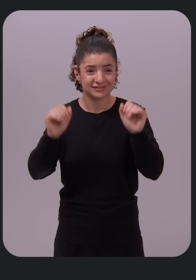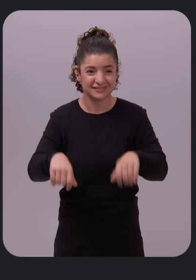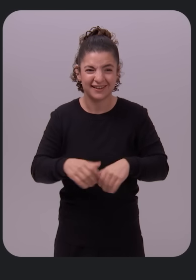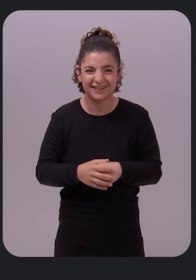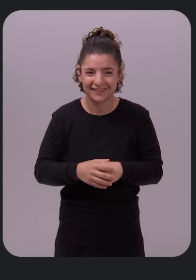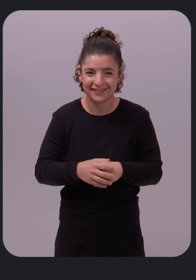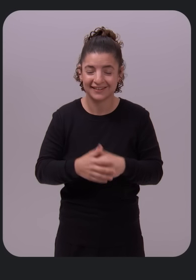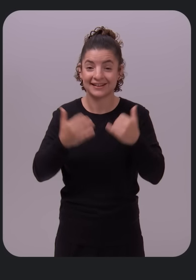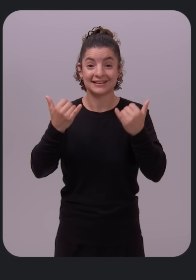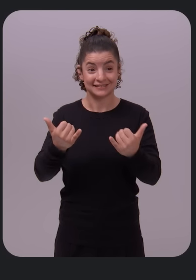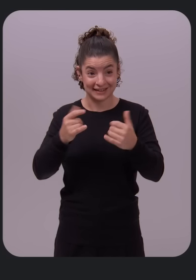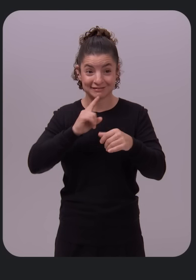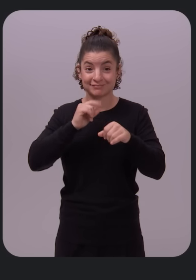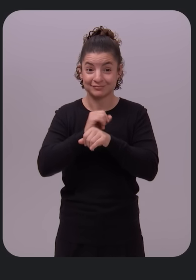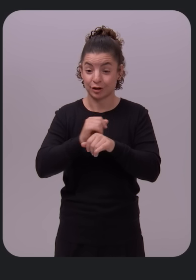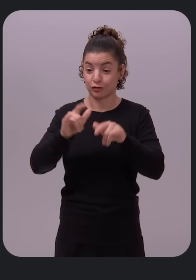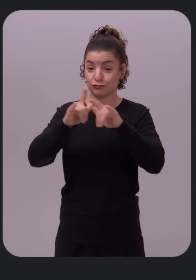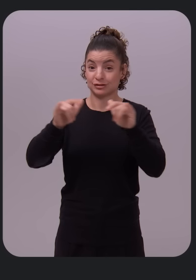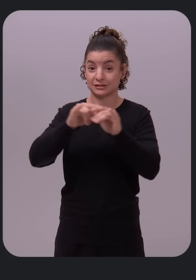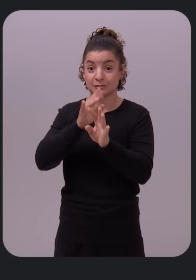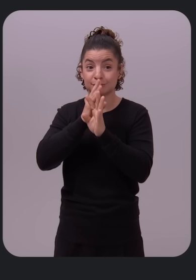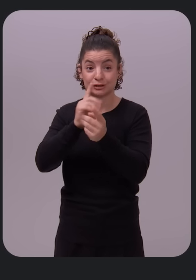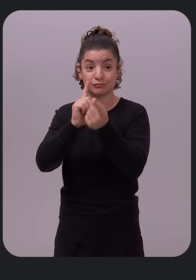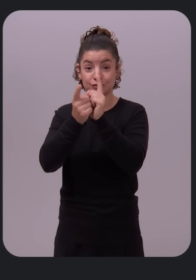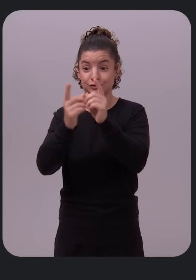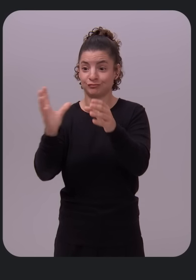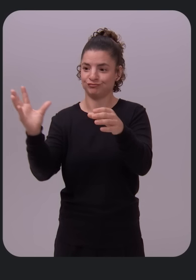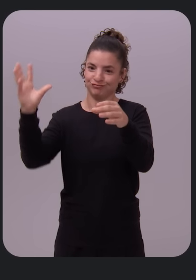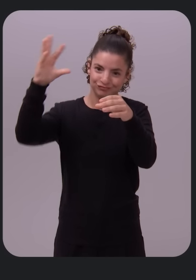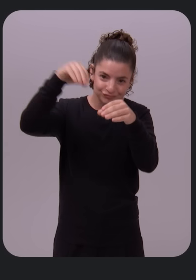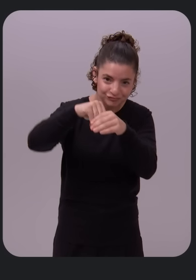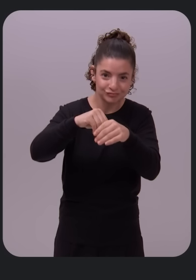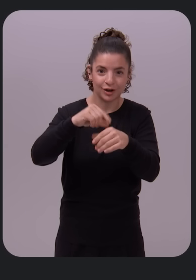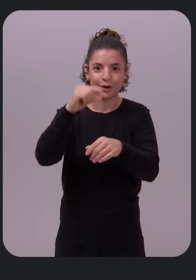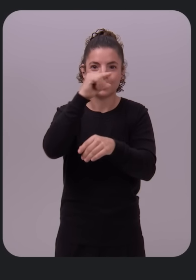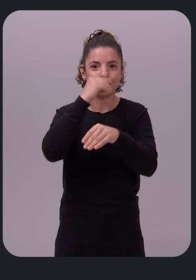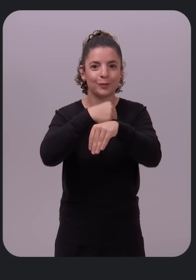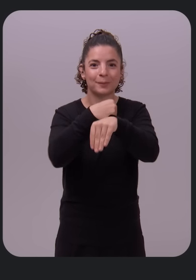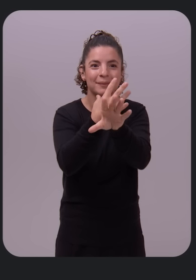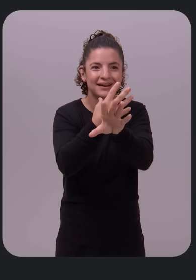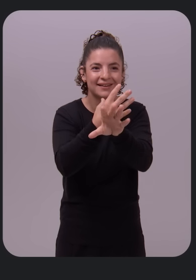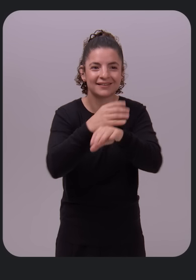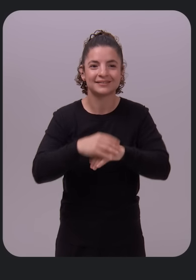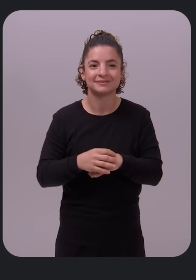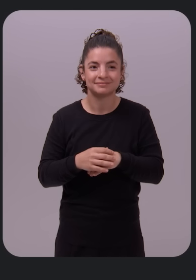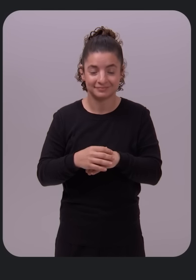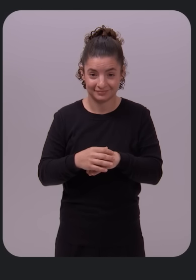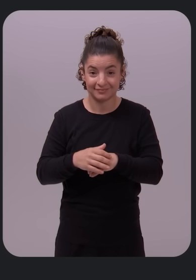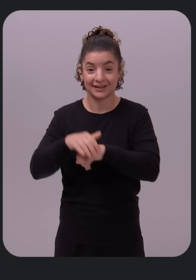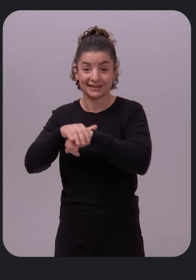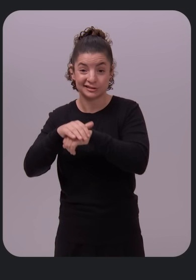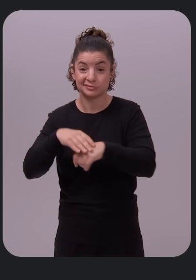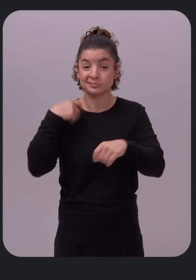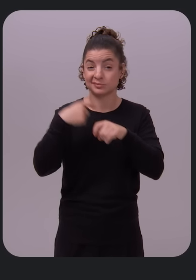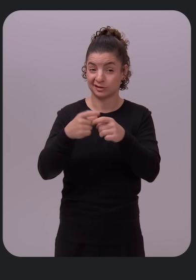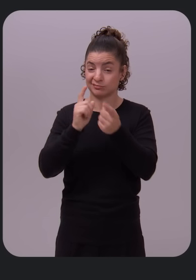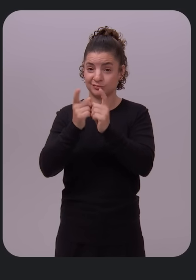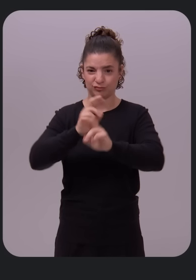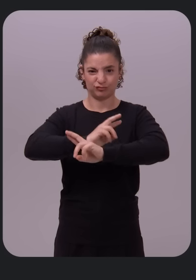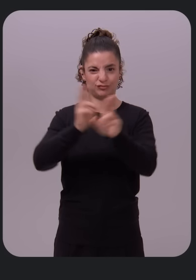And today, we are introducing this real-time speech translation directly in Google Meet. English and Spanish translation is now